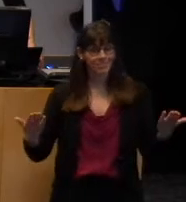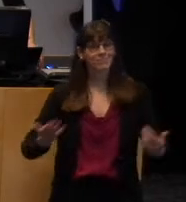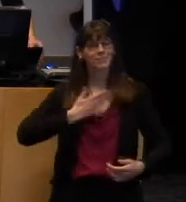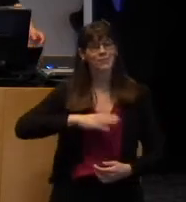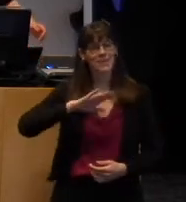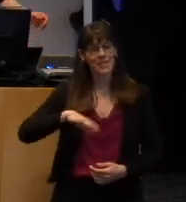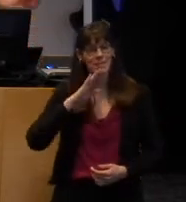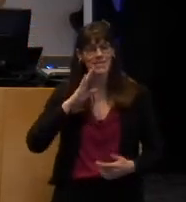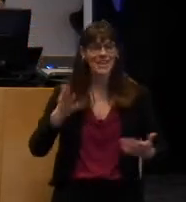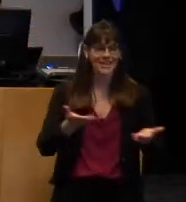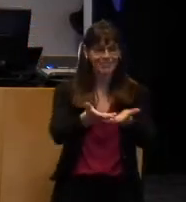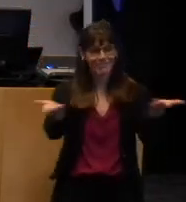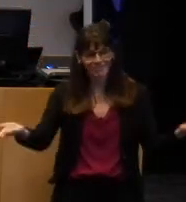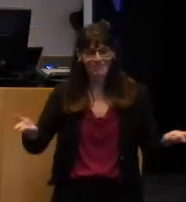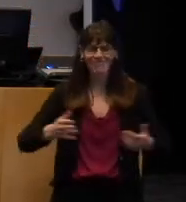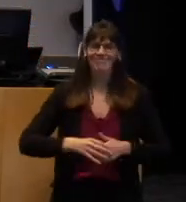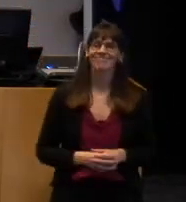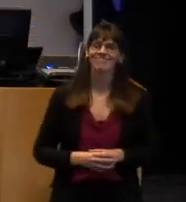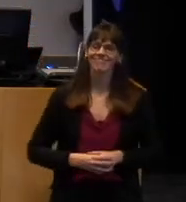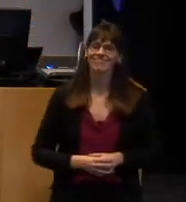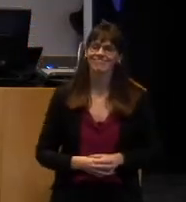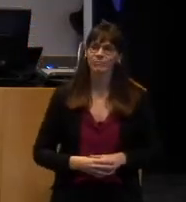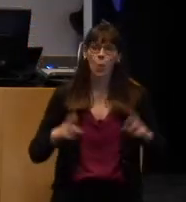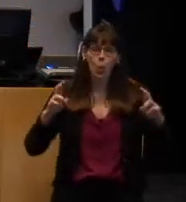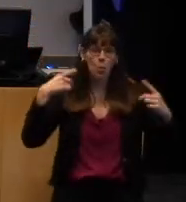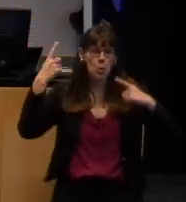Good afternoon to all of you. I hope the sound is okay here.